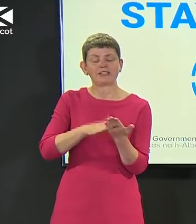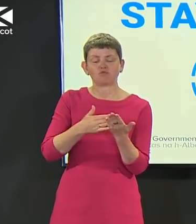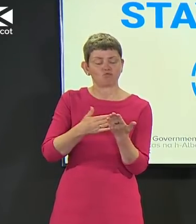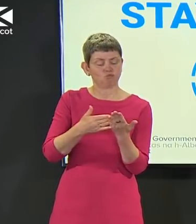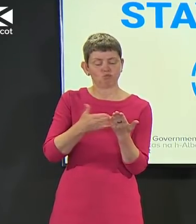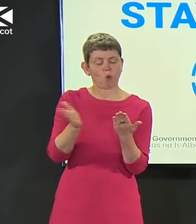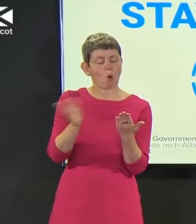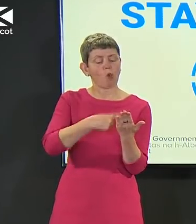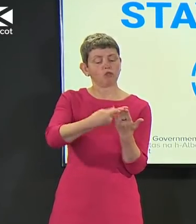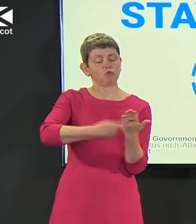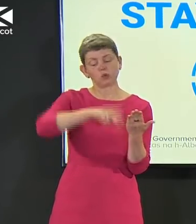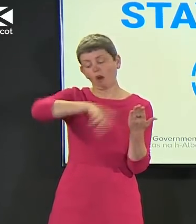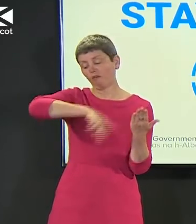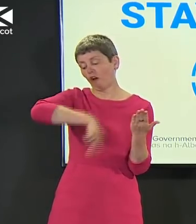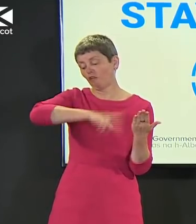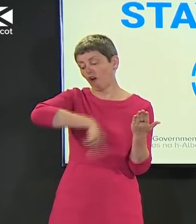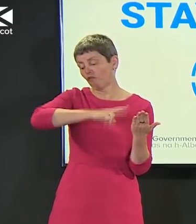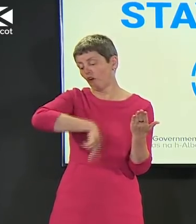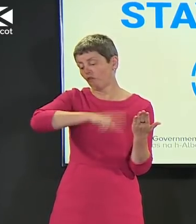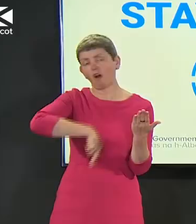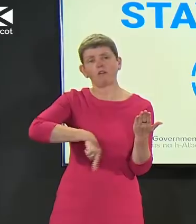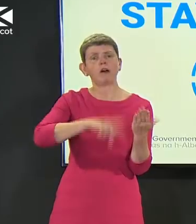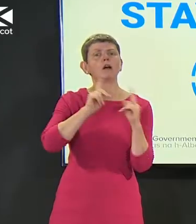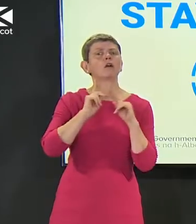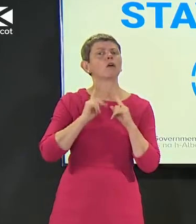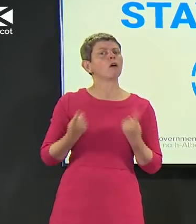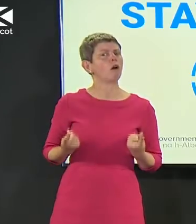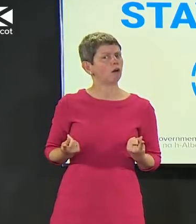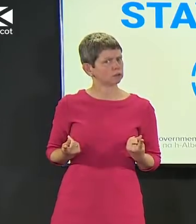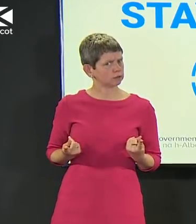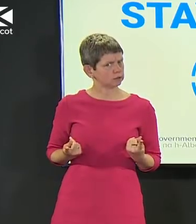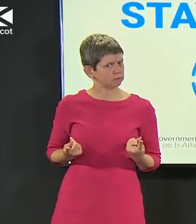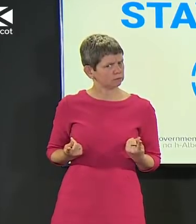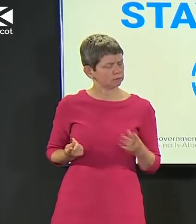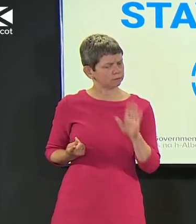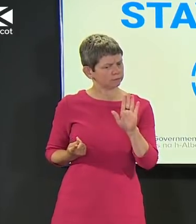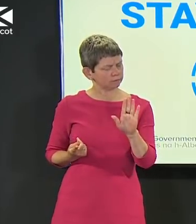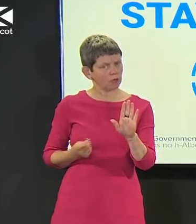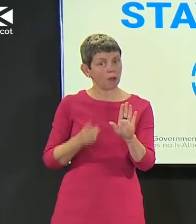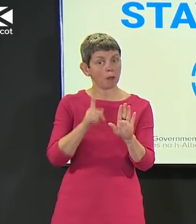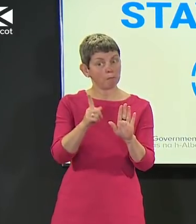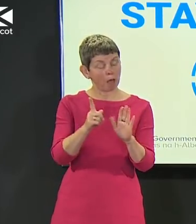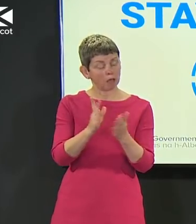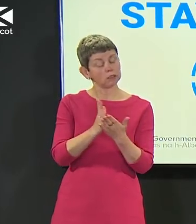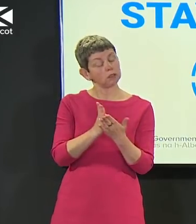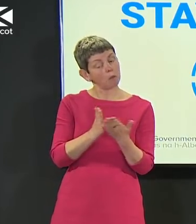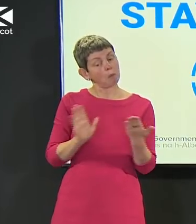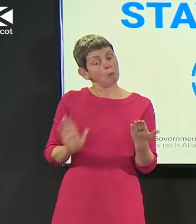certainly not if we want to be sensible about this but it does give us a bit of limited headroom so